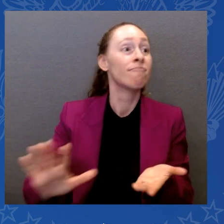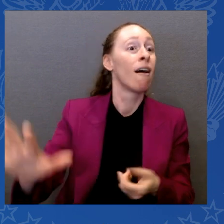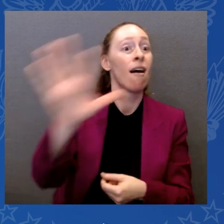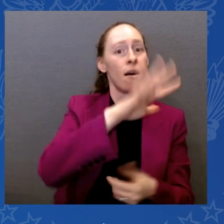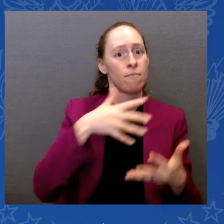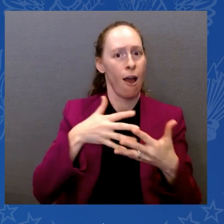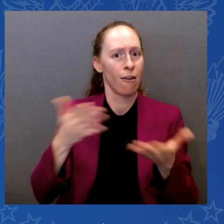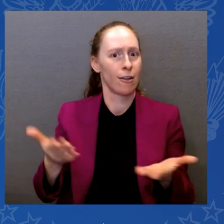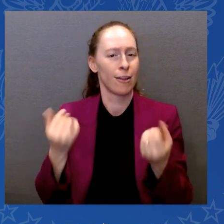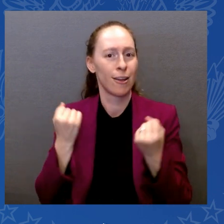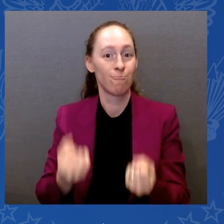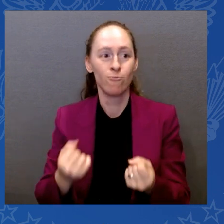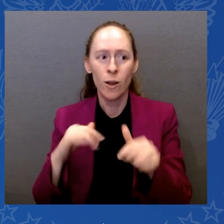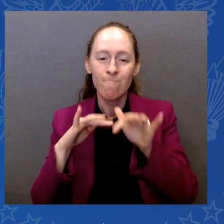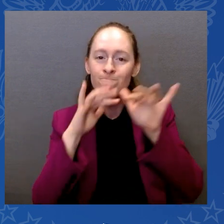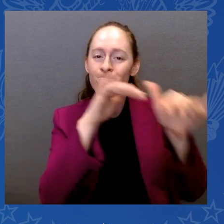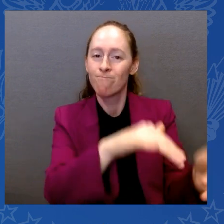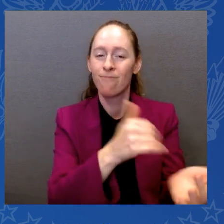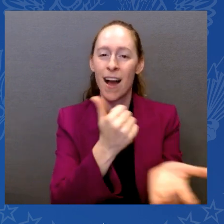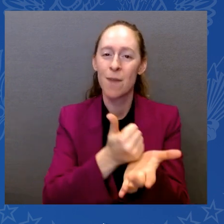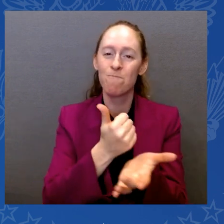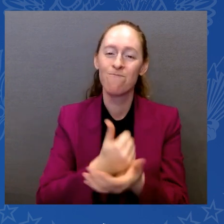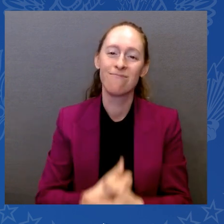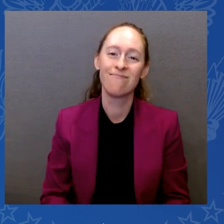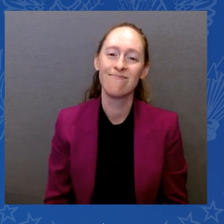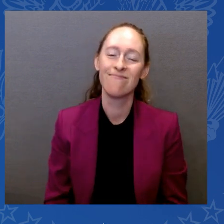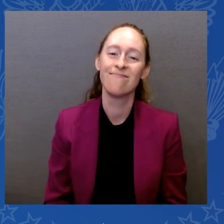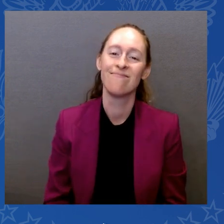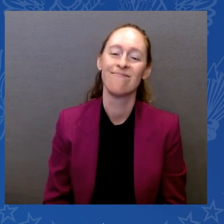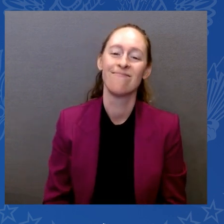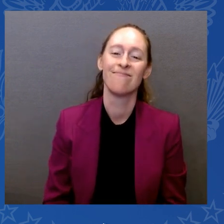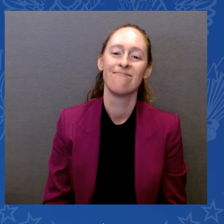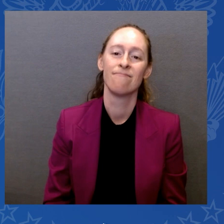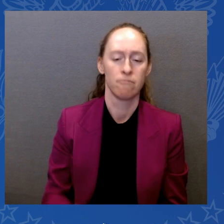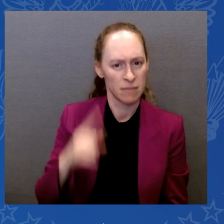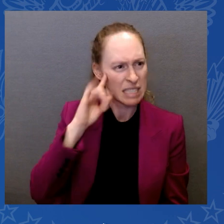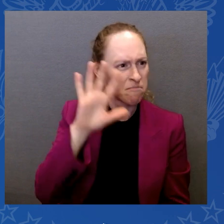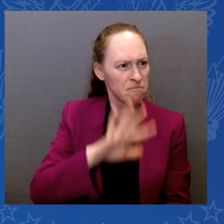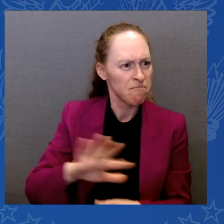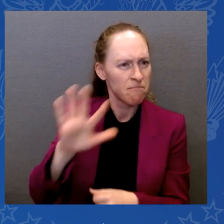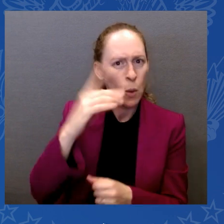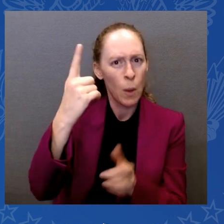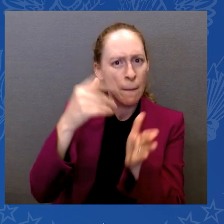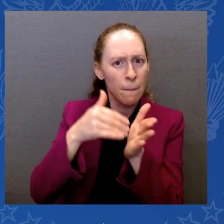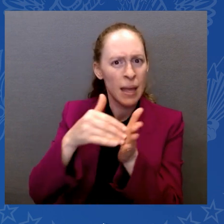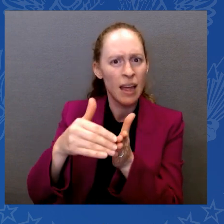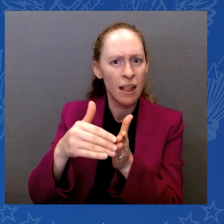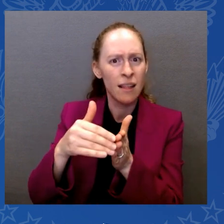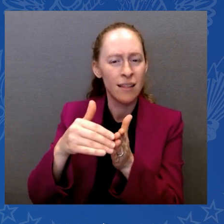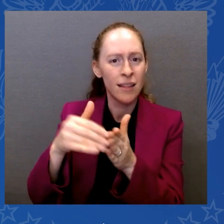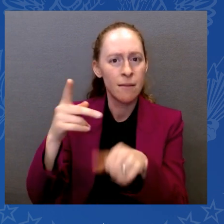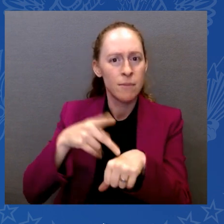The President: Over a million. And we're all in this together, I promise you, Gov. This -- we don't view this as some distant problem.